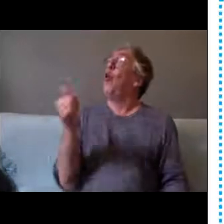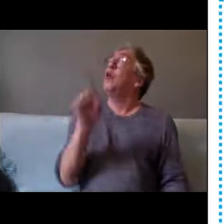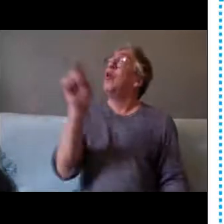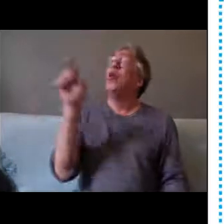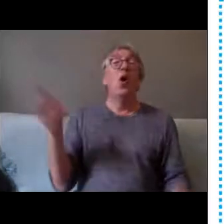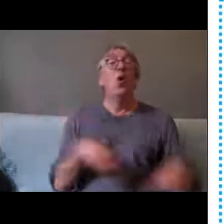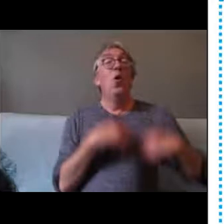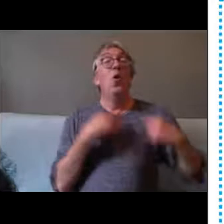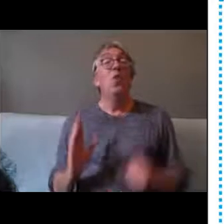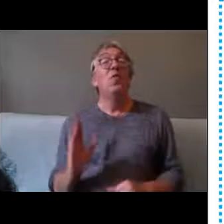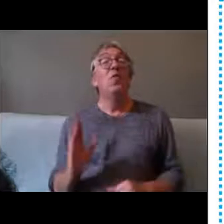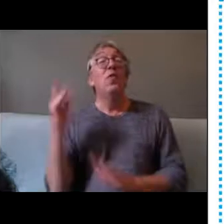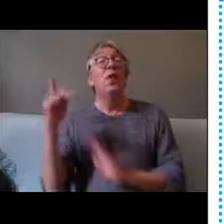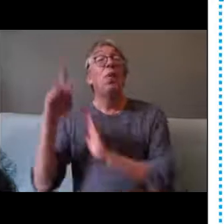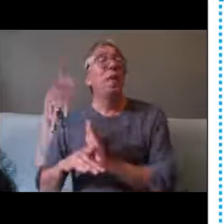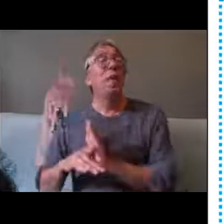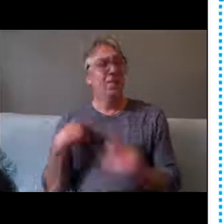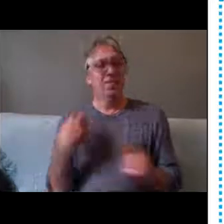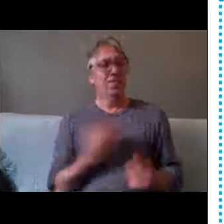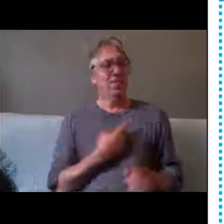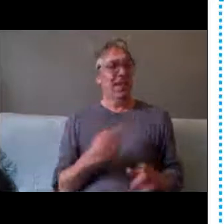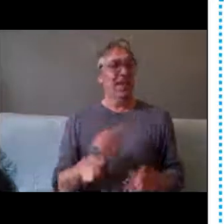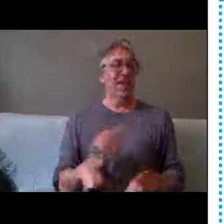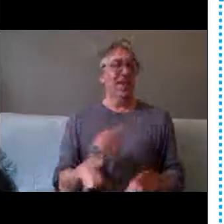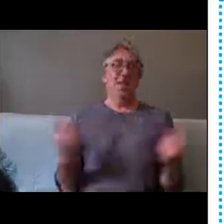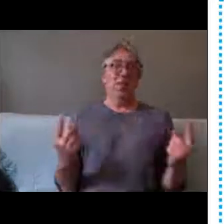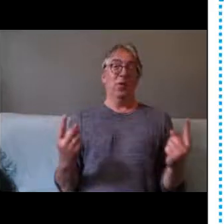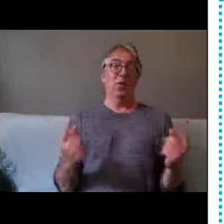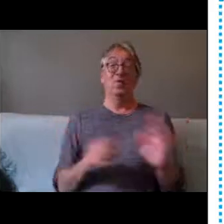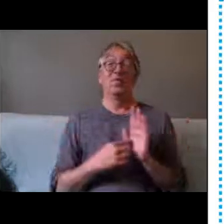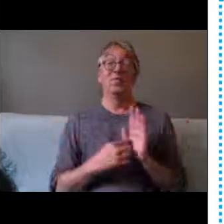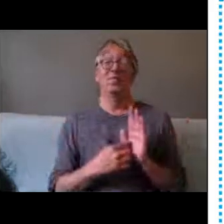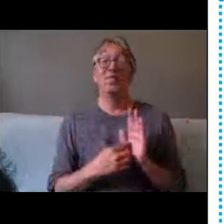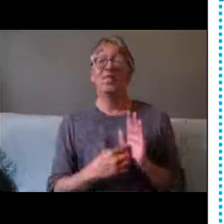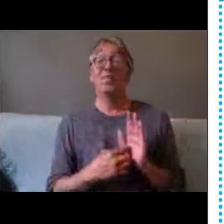We have for example some people for who